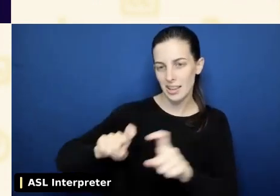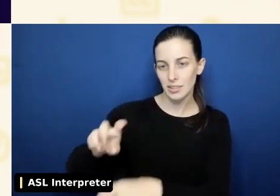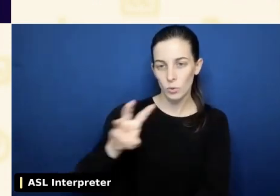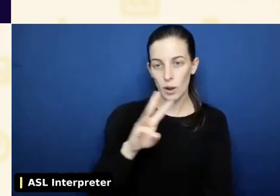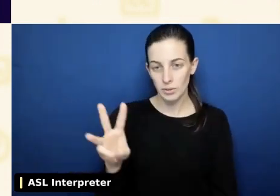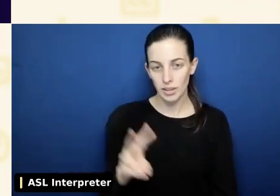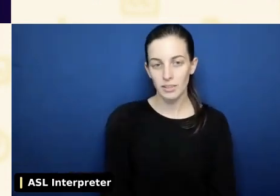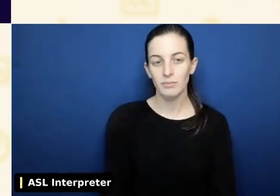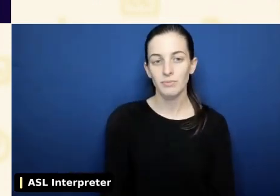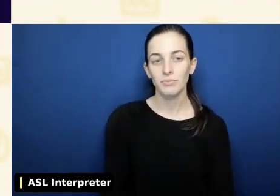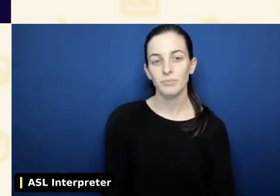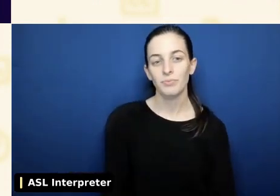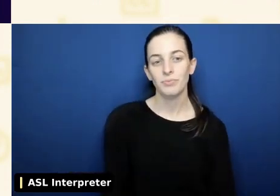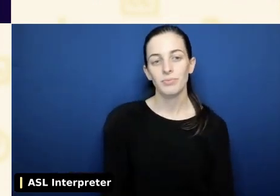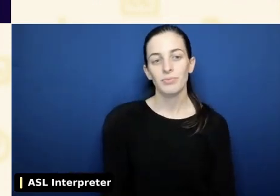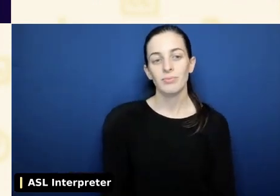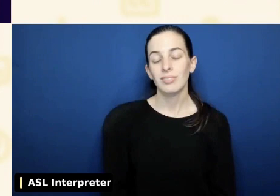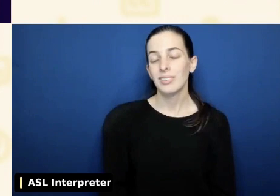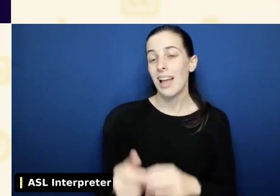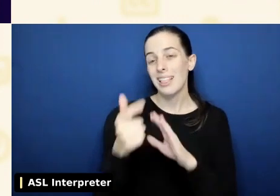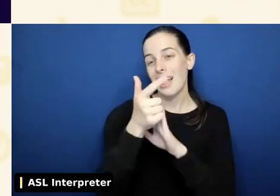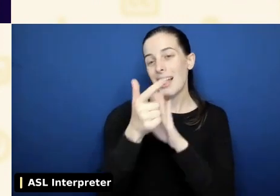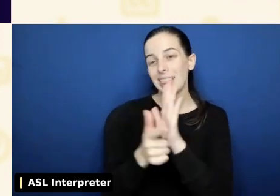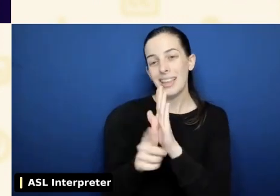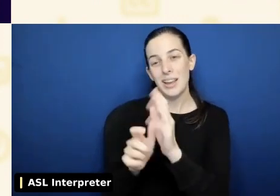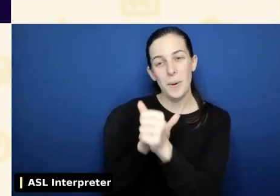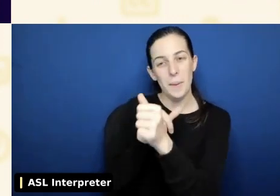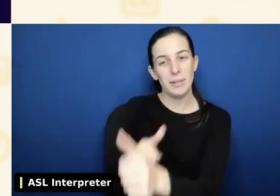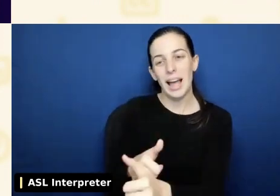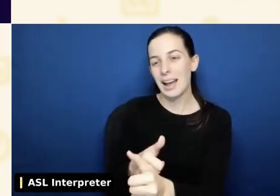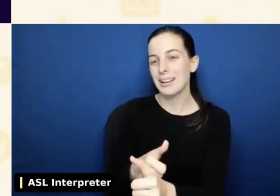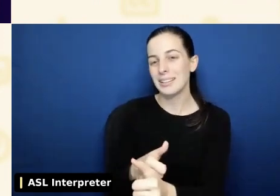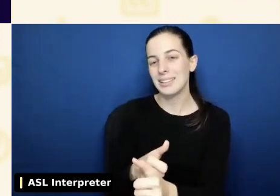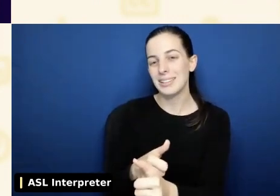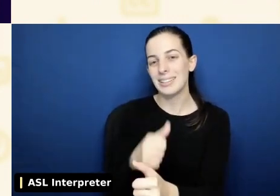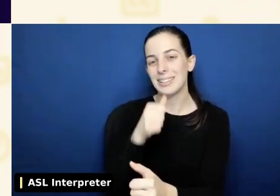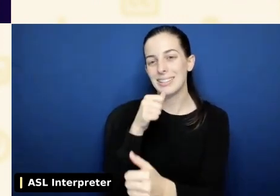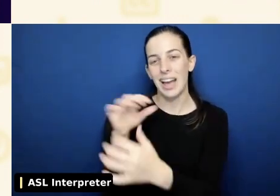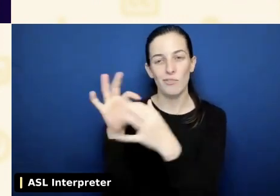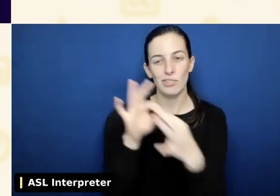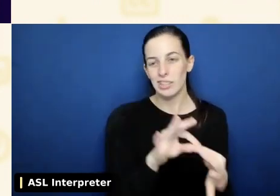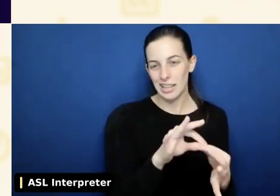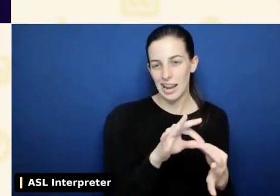Legal compliance has nothing to do with this on our end, but I wanted to say that because if you're trying to justify